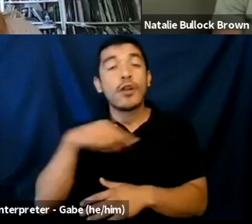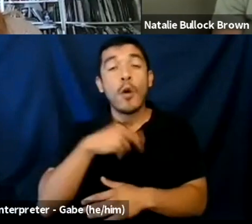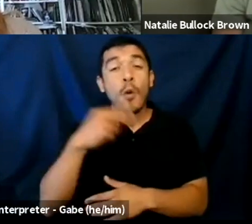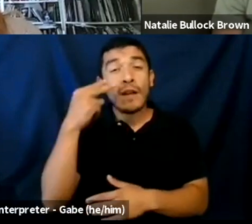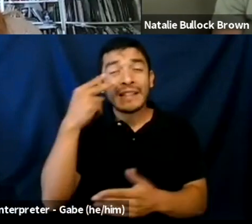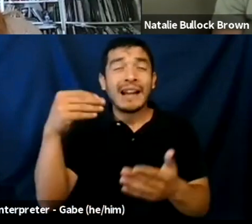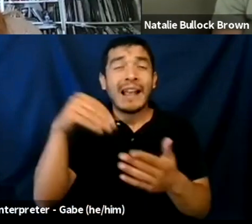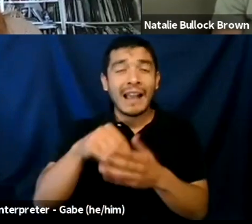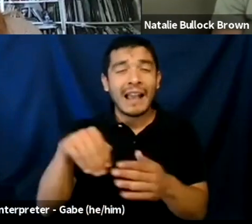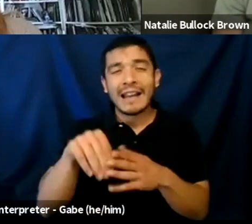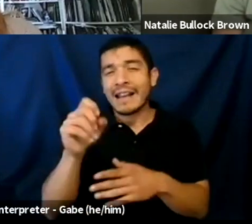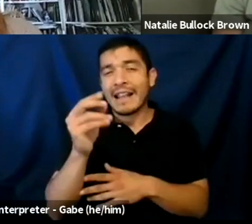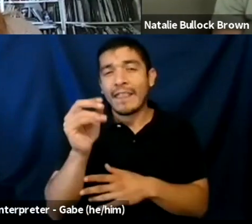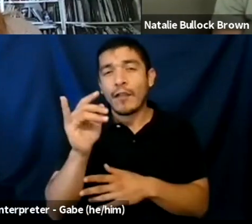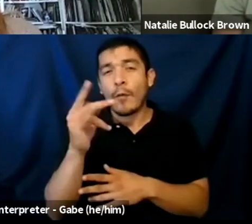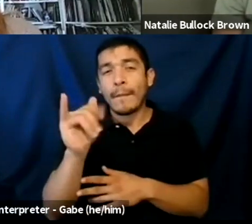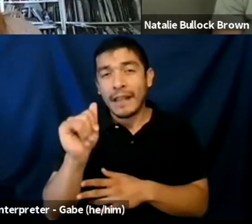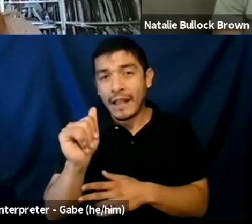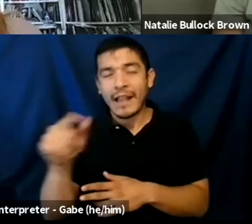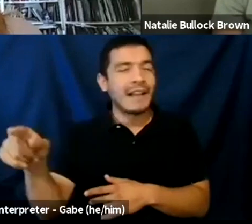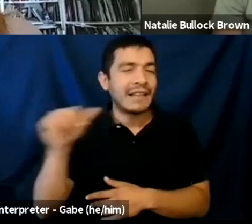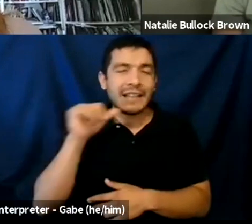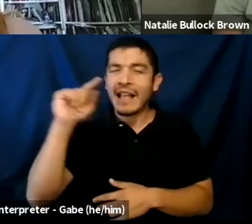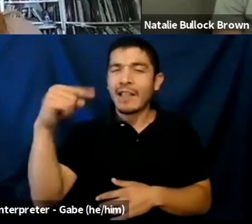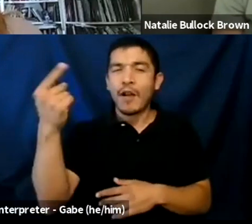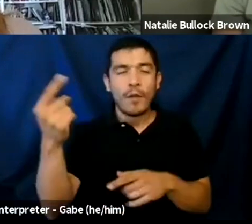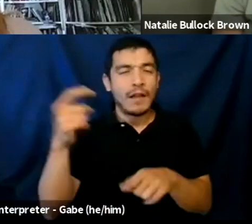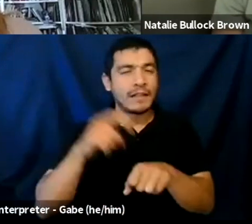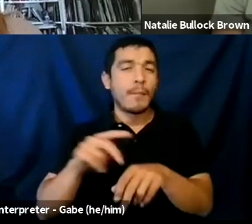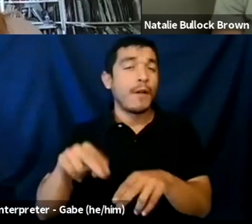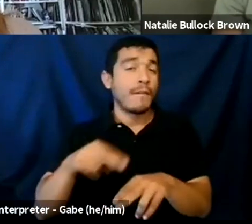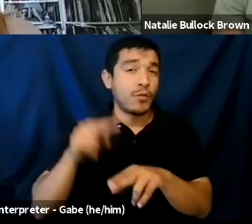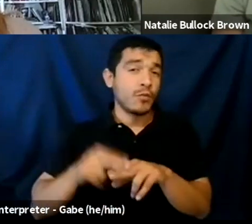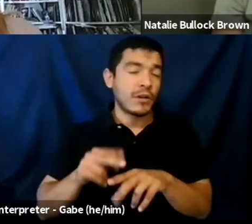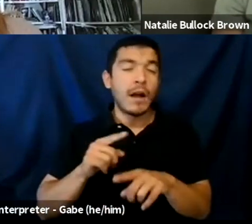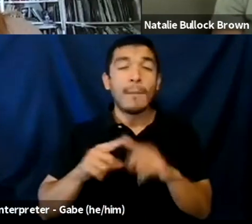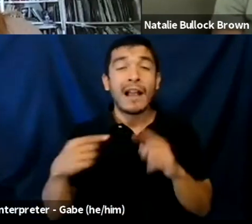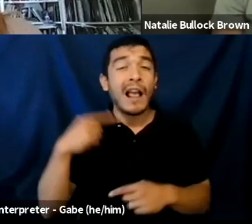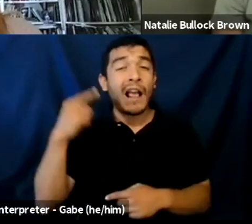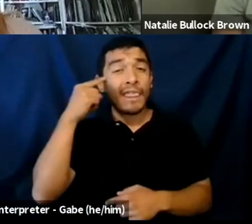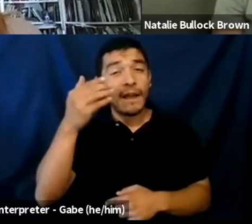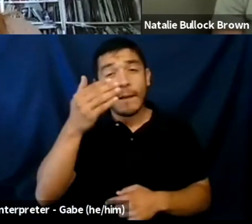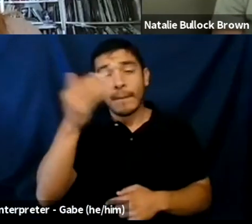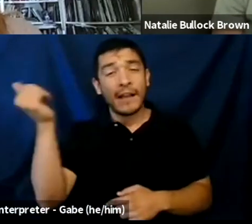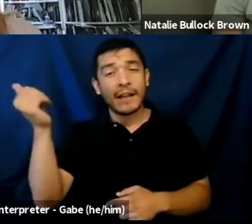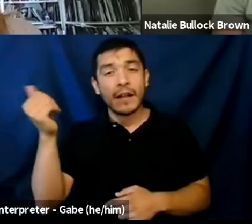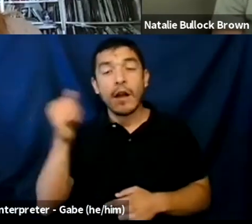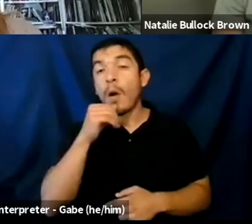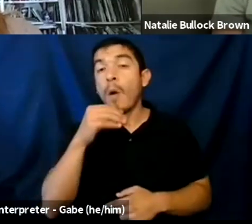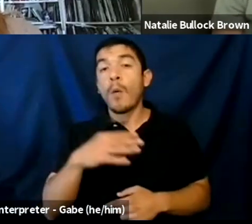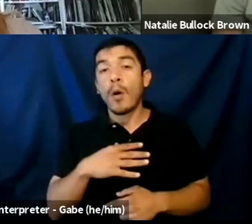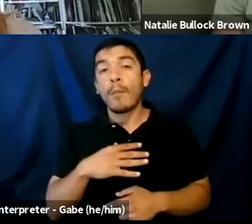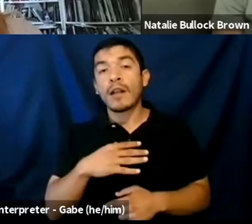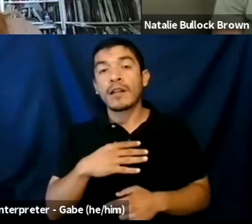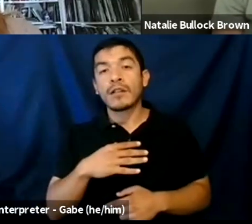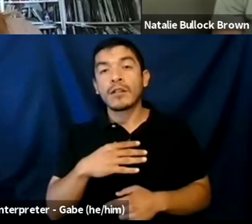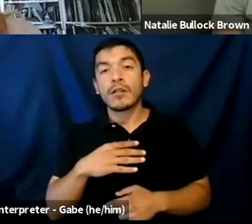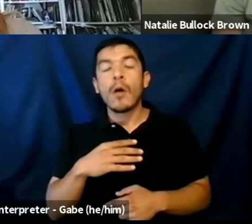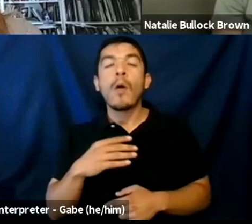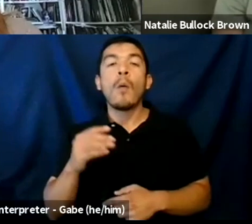This is not the only context, of course, but I think because the women were put forward and so many of them were talking,